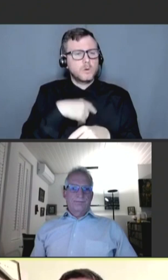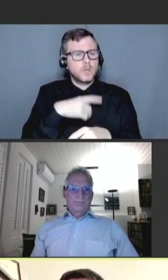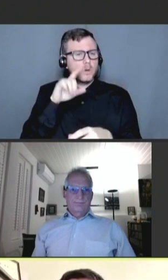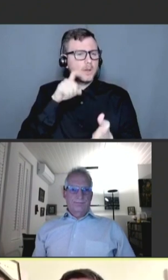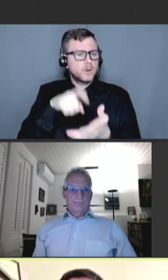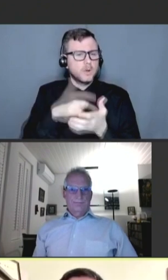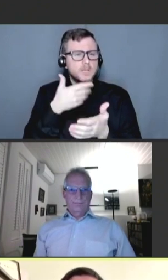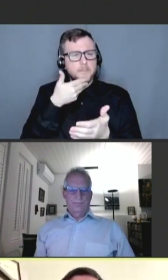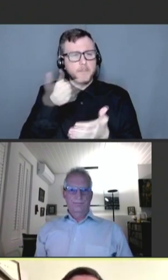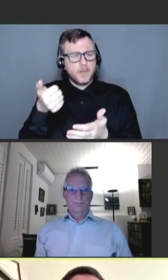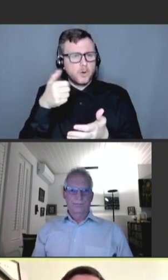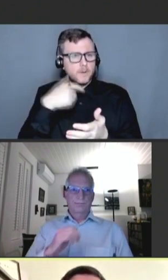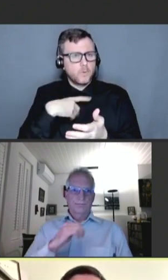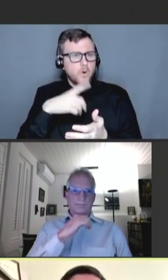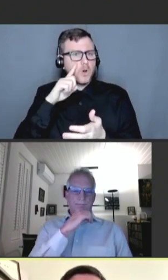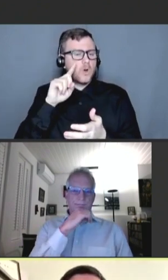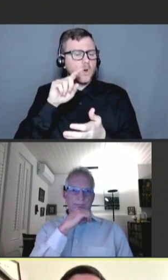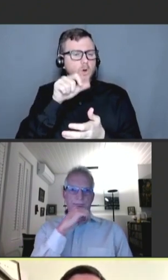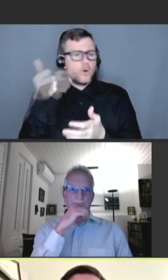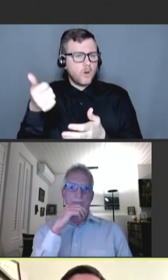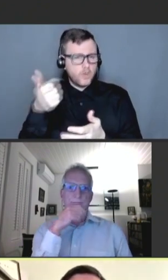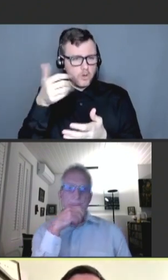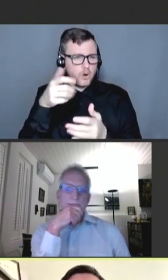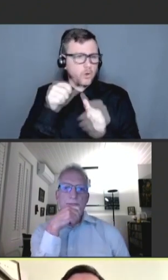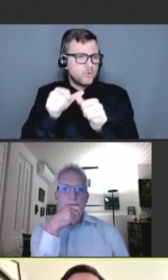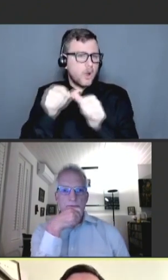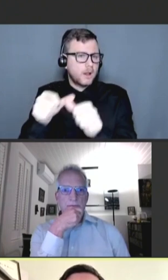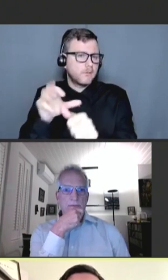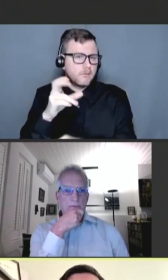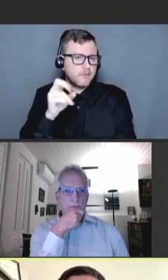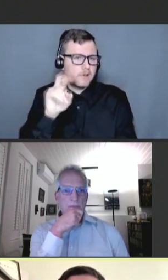basket of infection-associated chronic illnesses that we so poorly understand